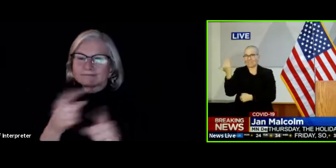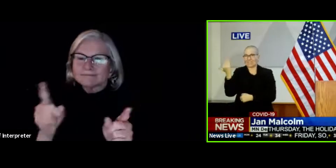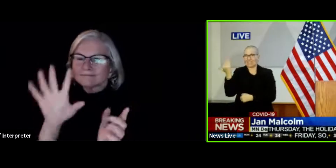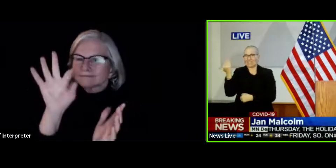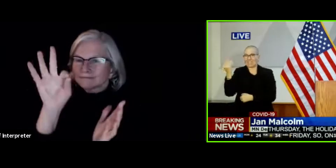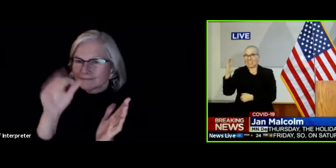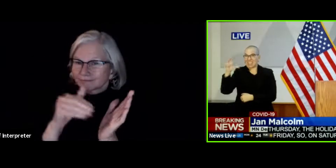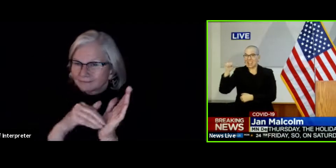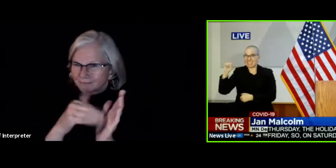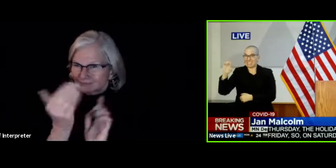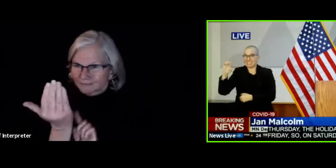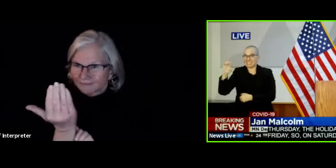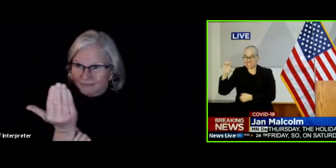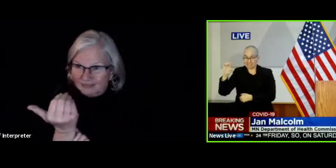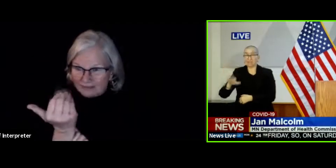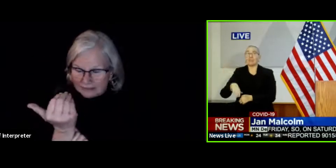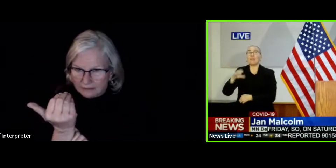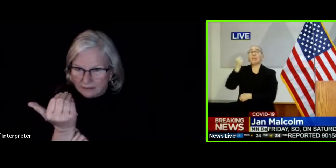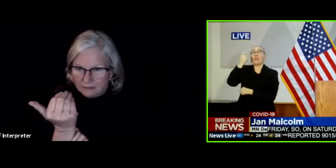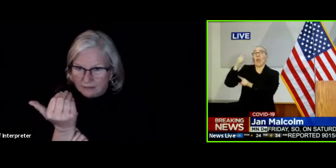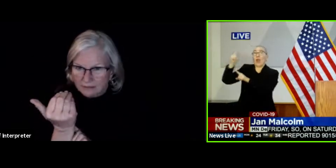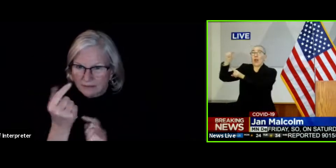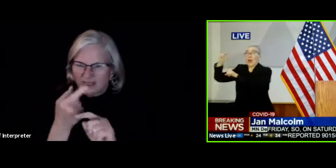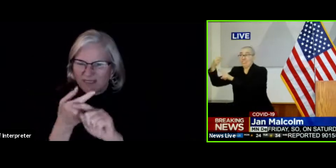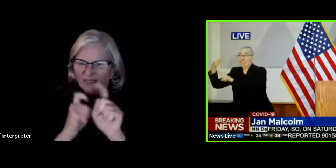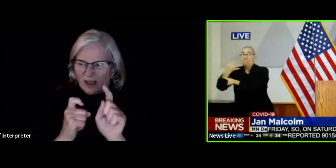AND FRIDAY. AND ON SATURDAY,